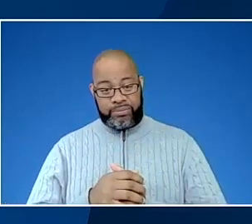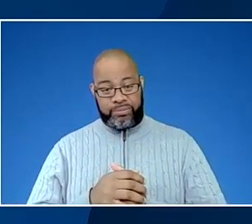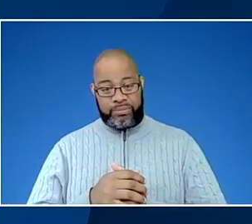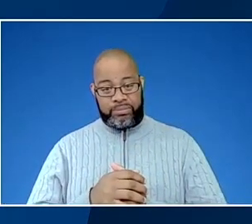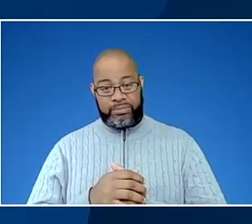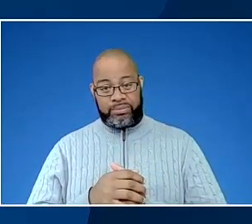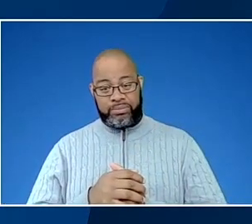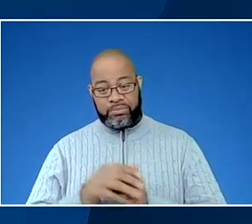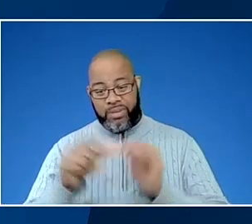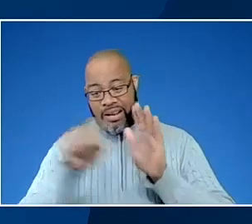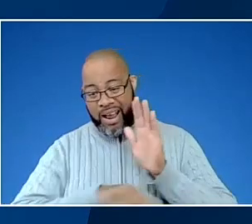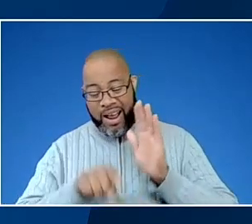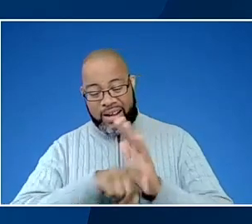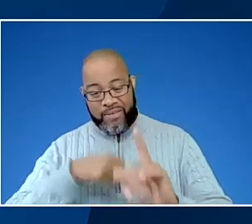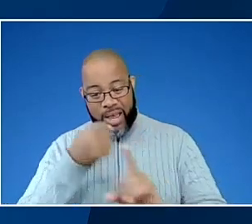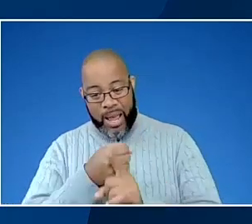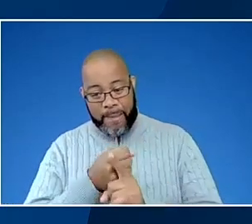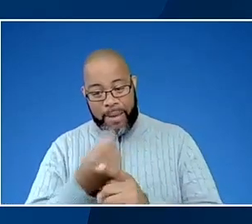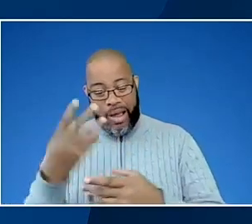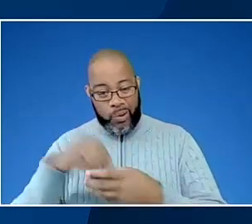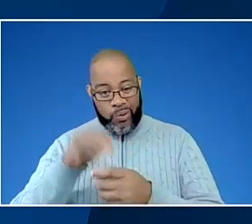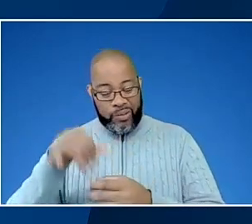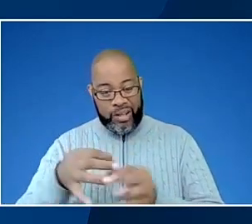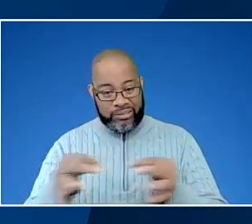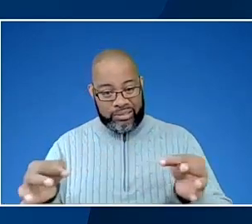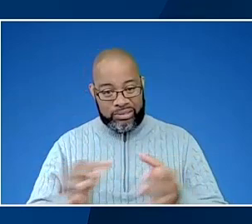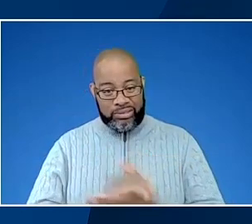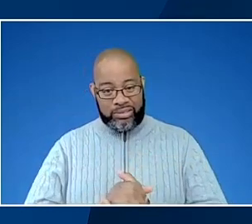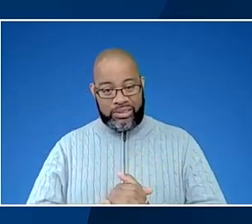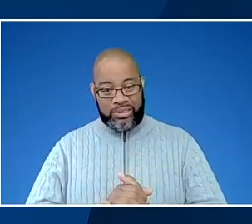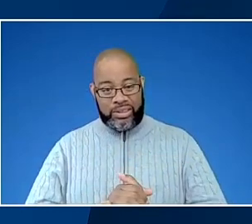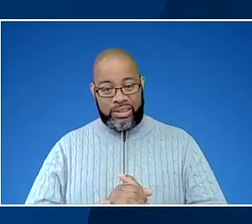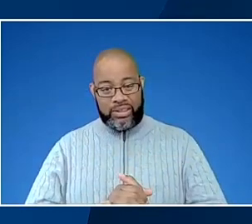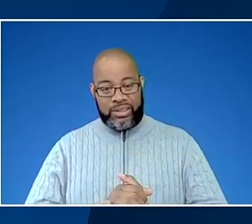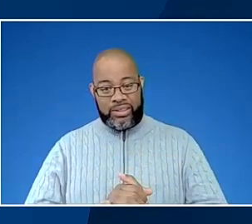impact and including that, you know, by I